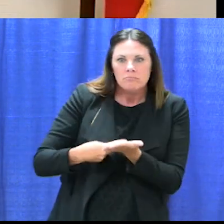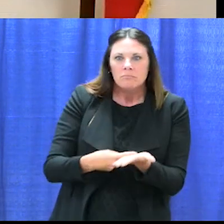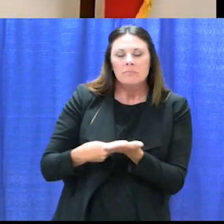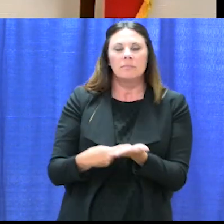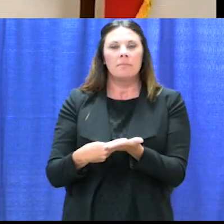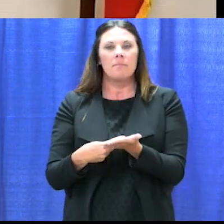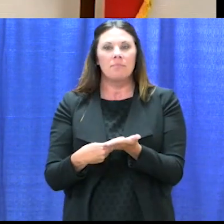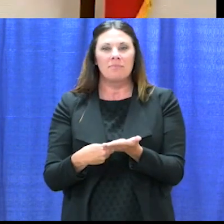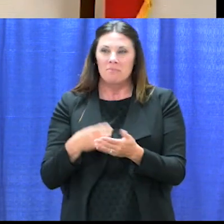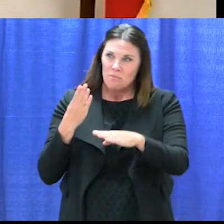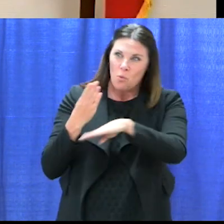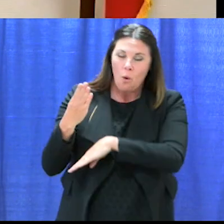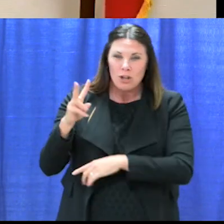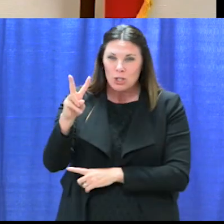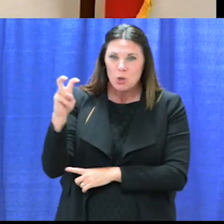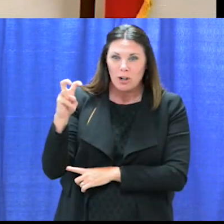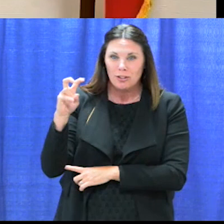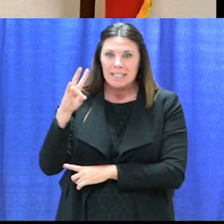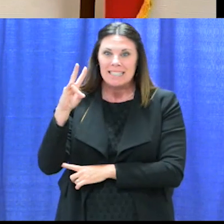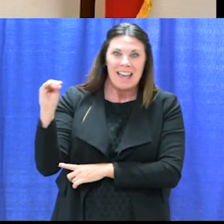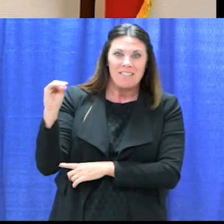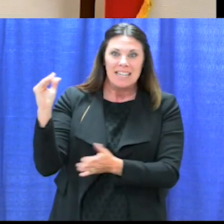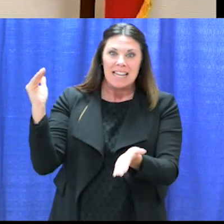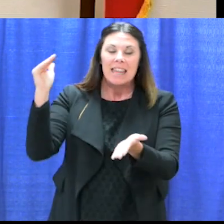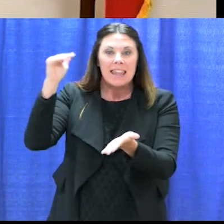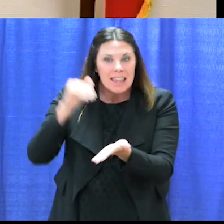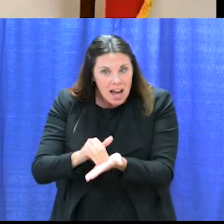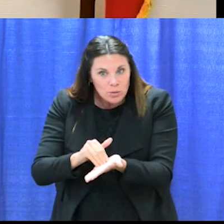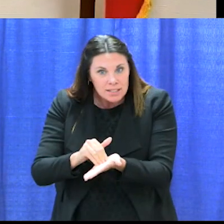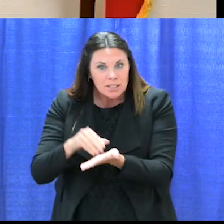270,000 students need a device at home.